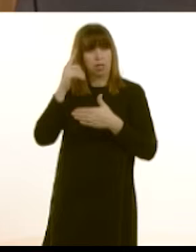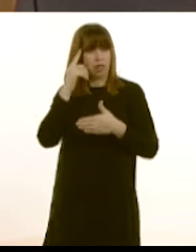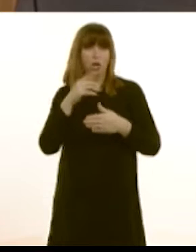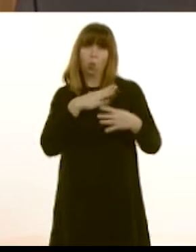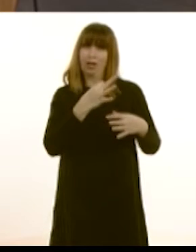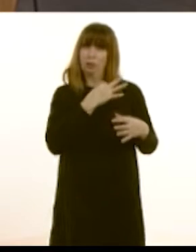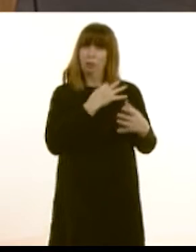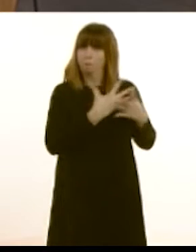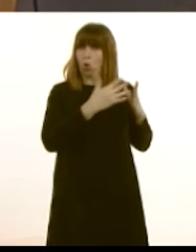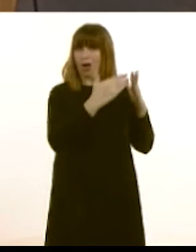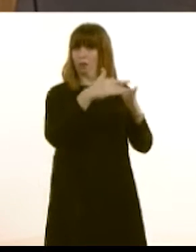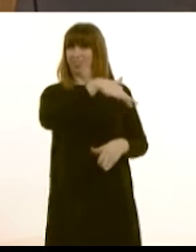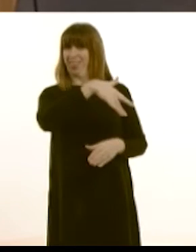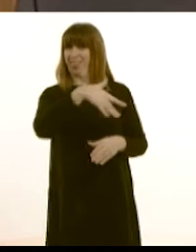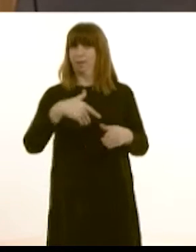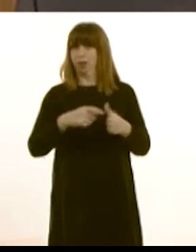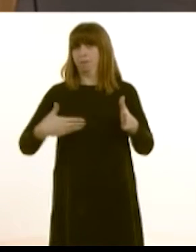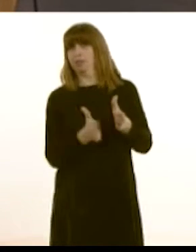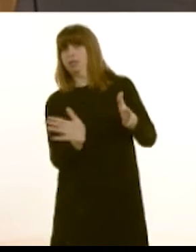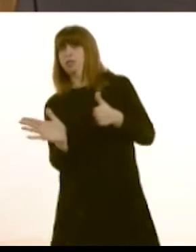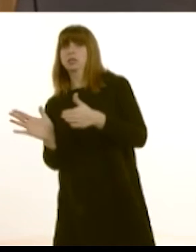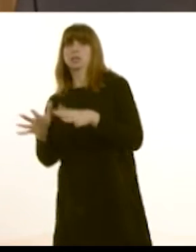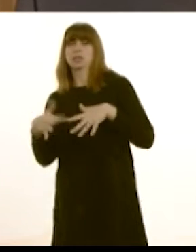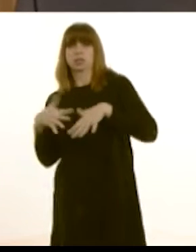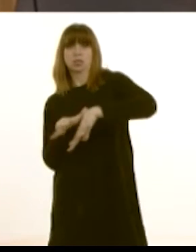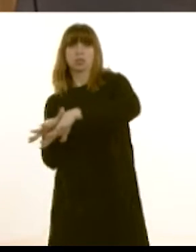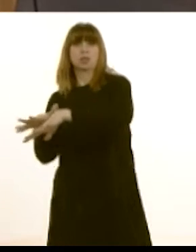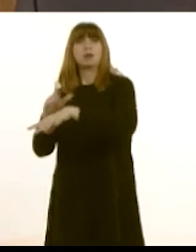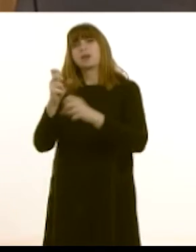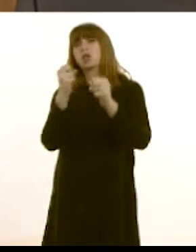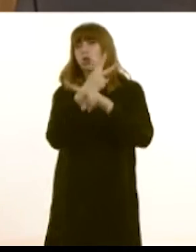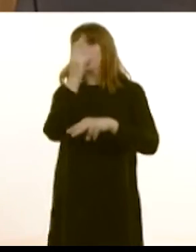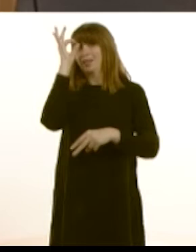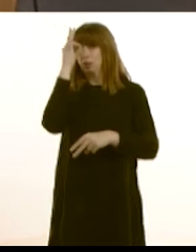risk. But Iíd repeat what I said earlier on; itís for Conwy council to bring forward proposals